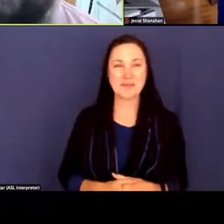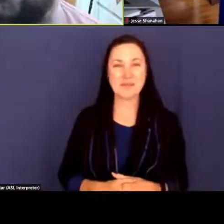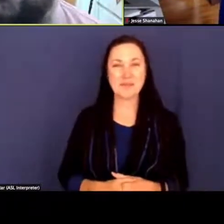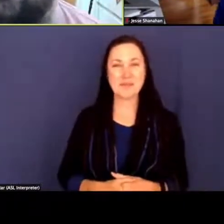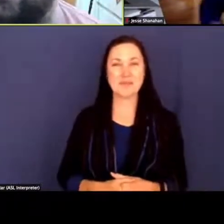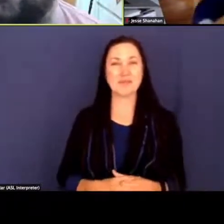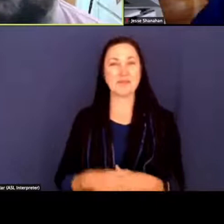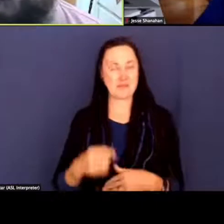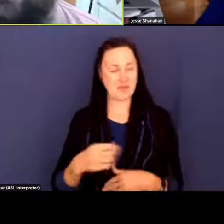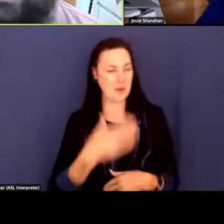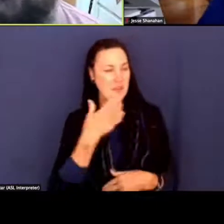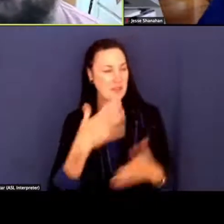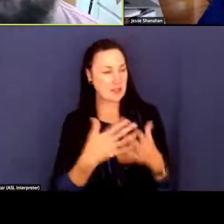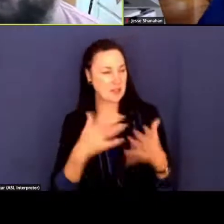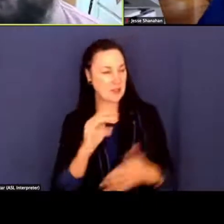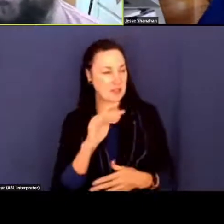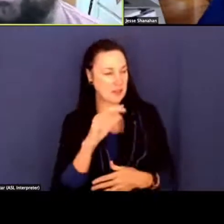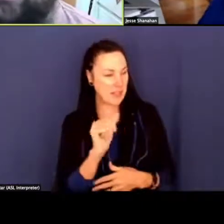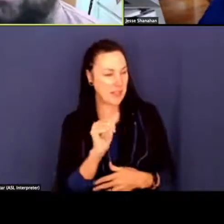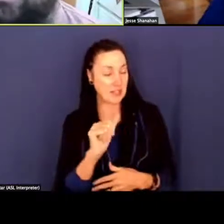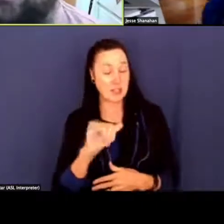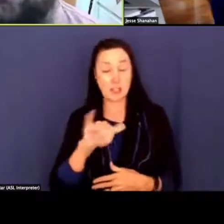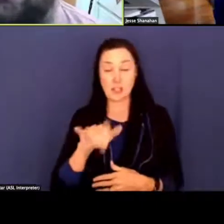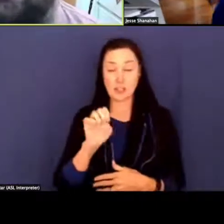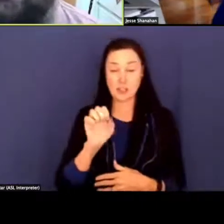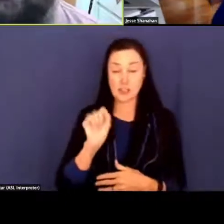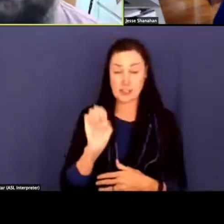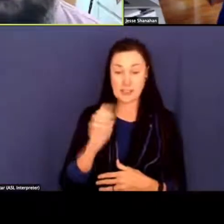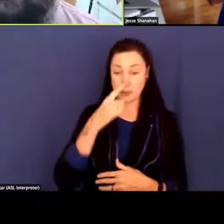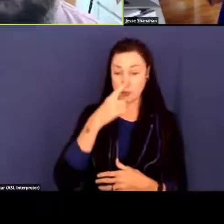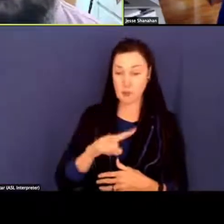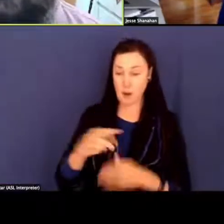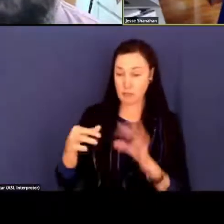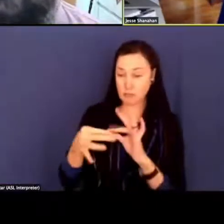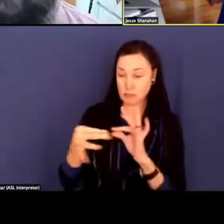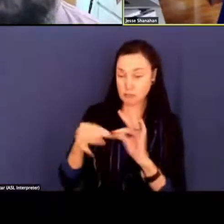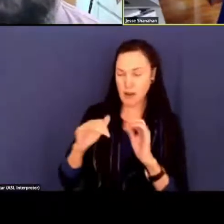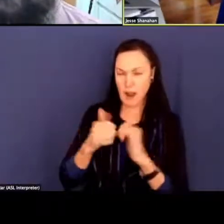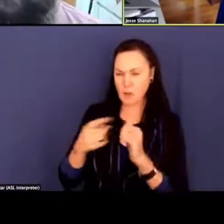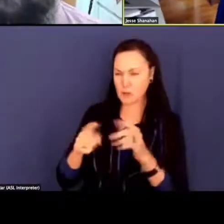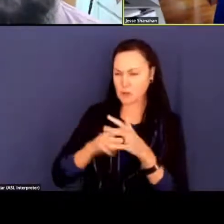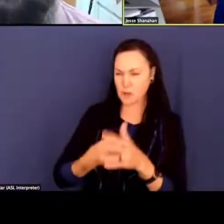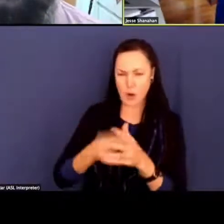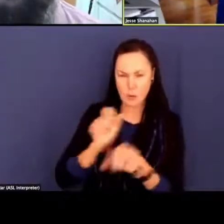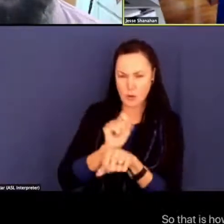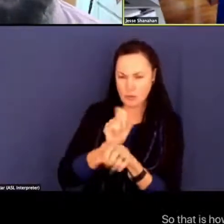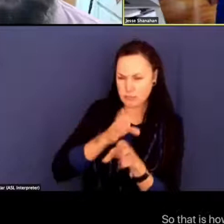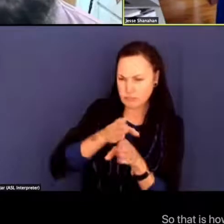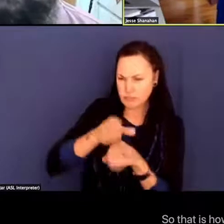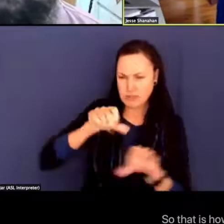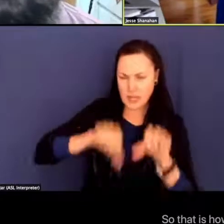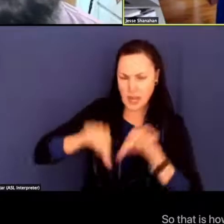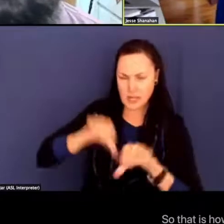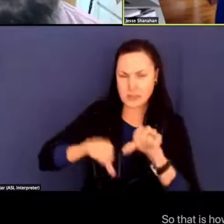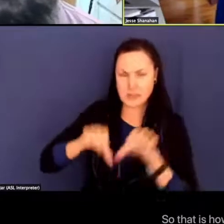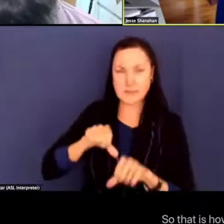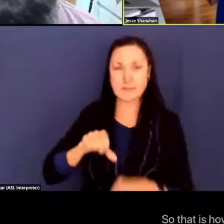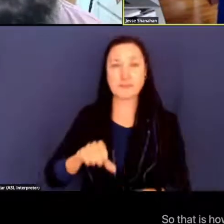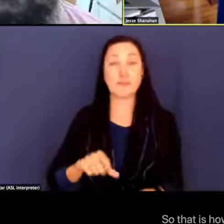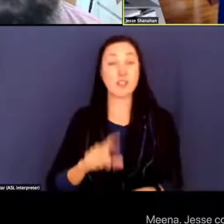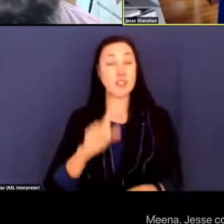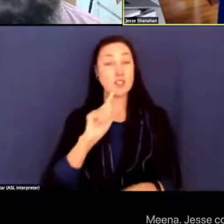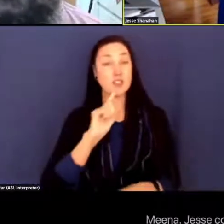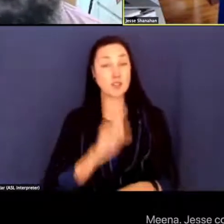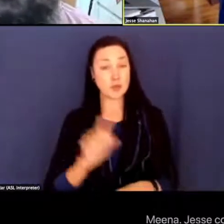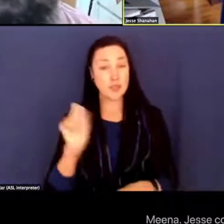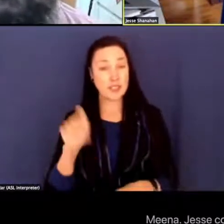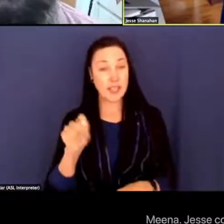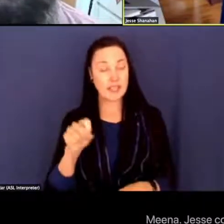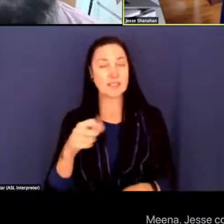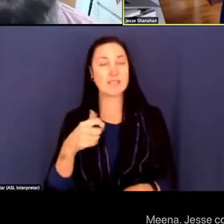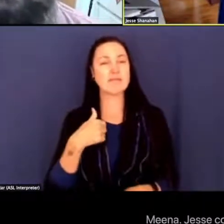Jesse Shanahan Sure I was interested in science